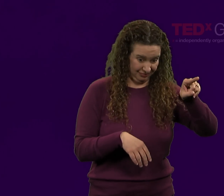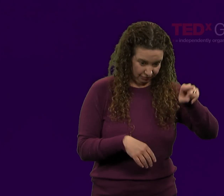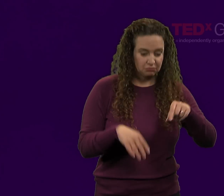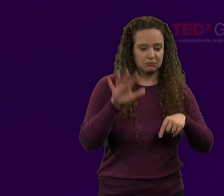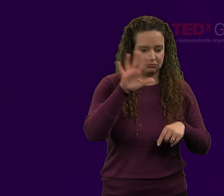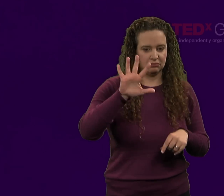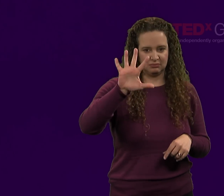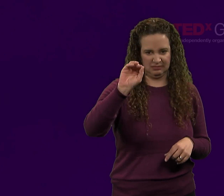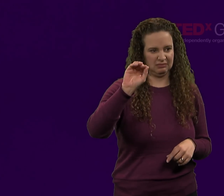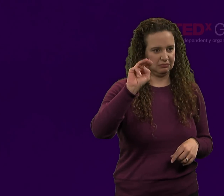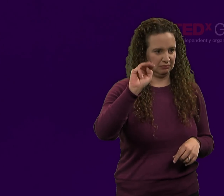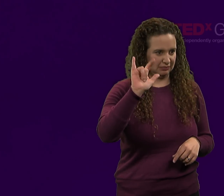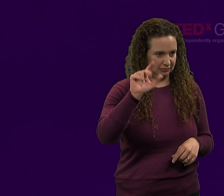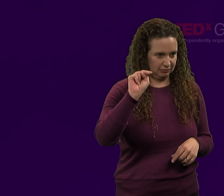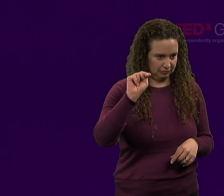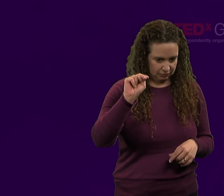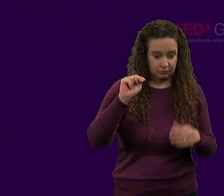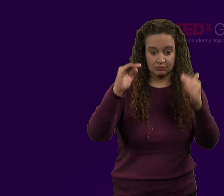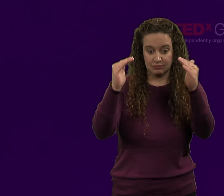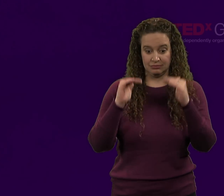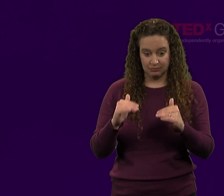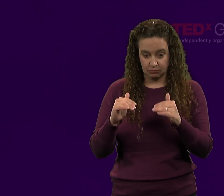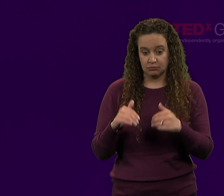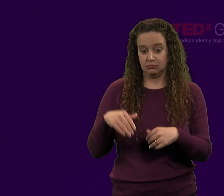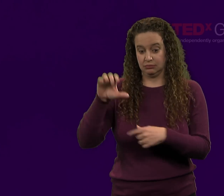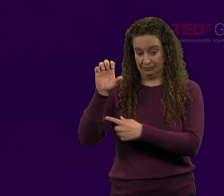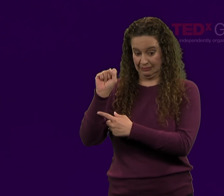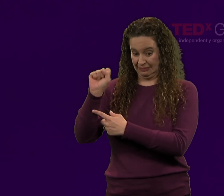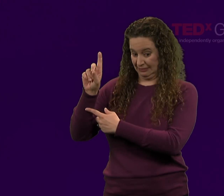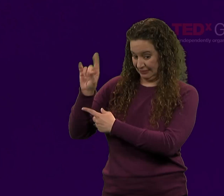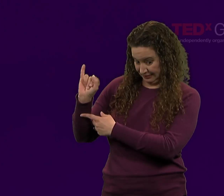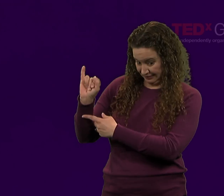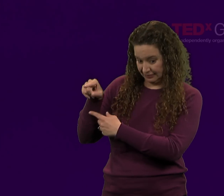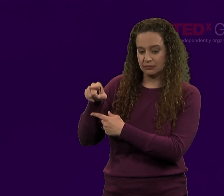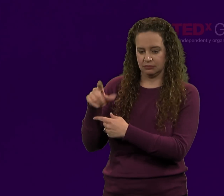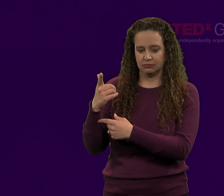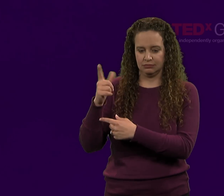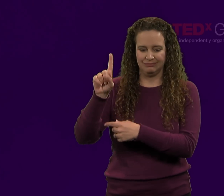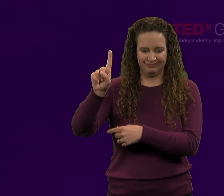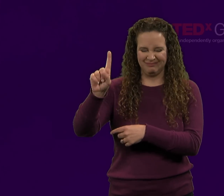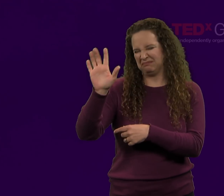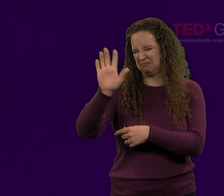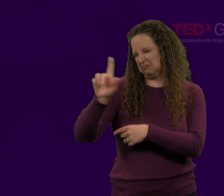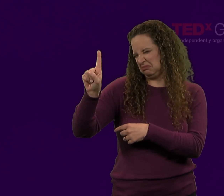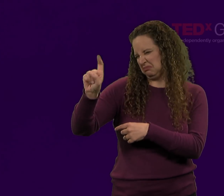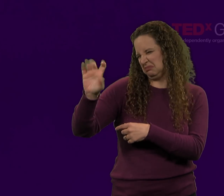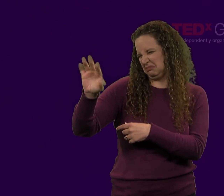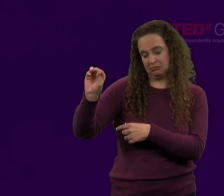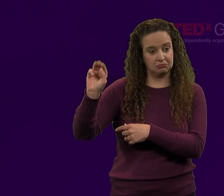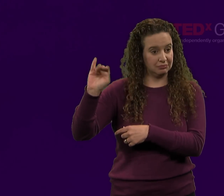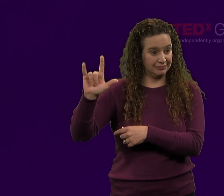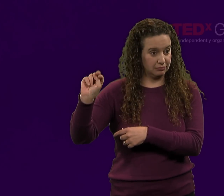and SSDI, where we have about 150 million dollars being spent in SSDI payouts.